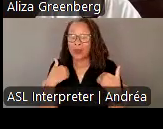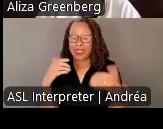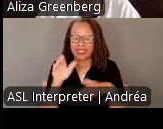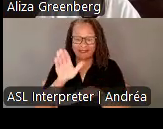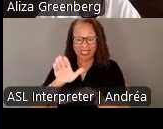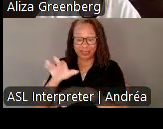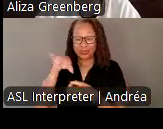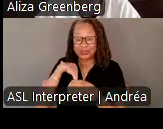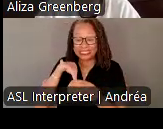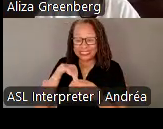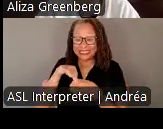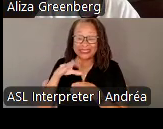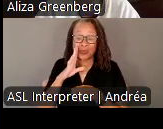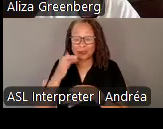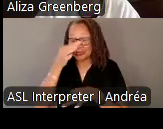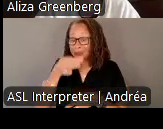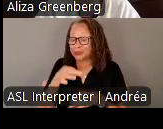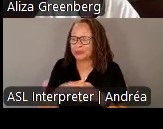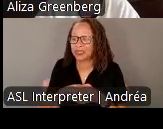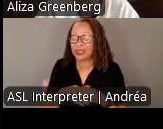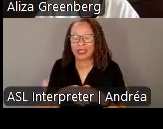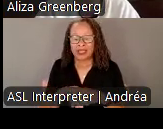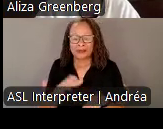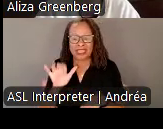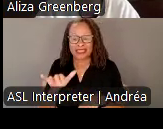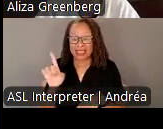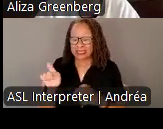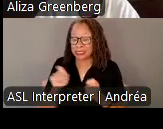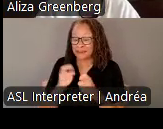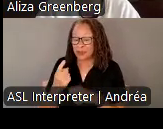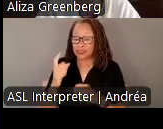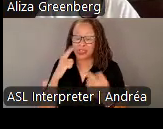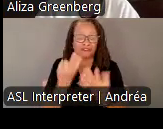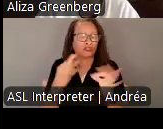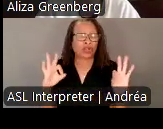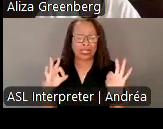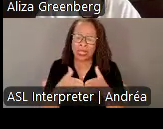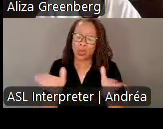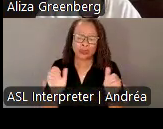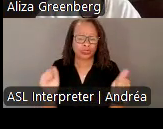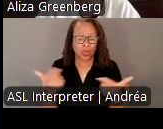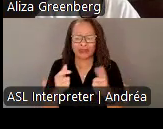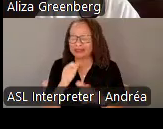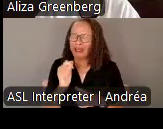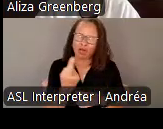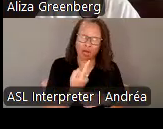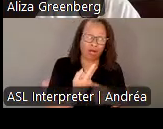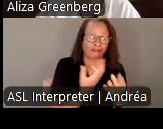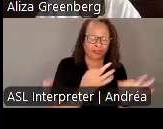Our afternoon teas are, and this particular one is free and open to all of them. Not all of them are. Some of them are members only.